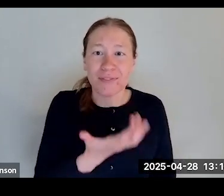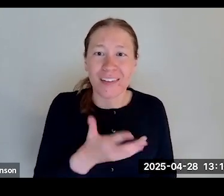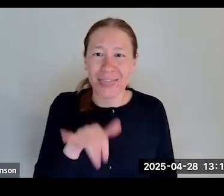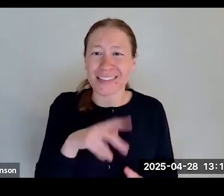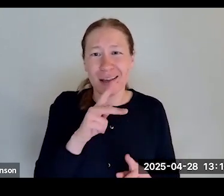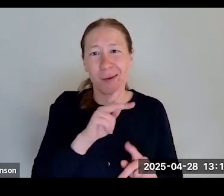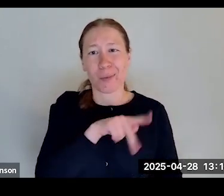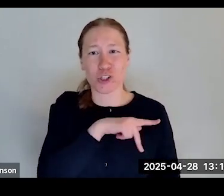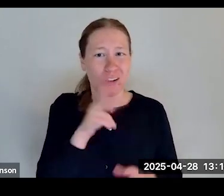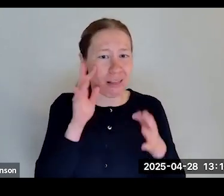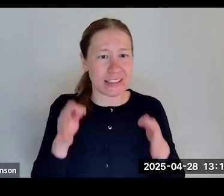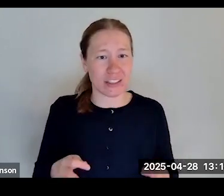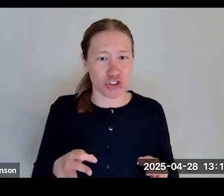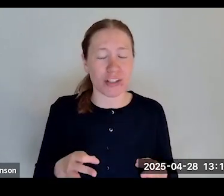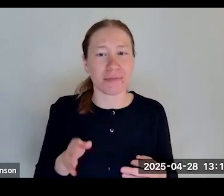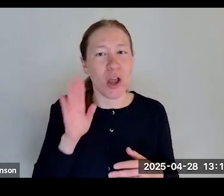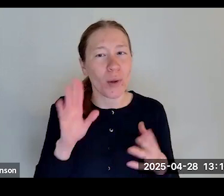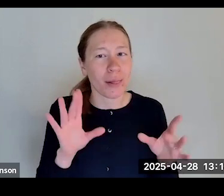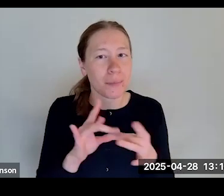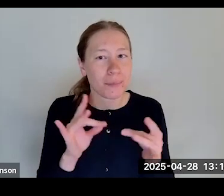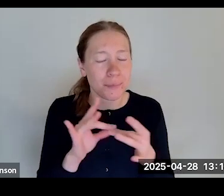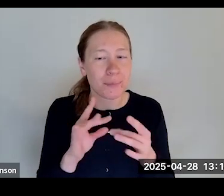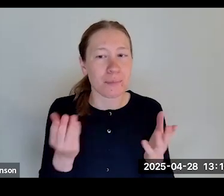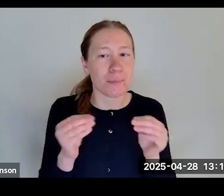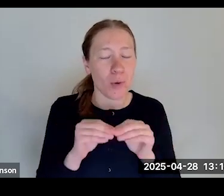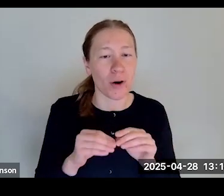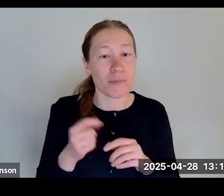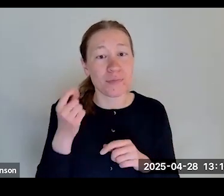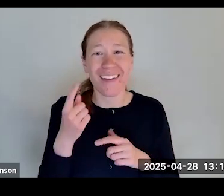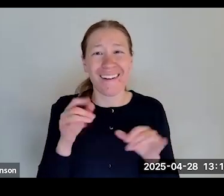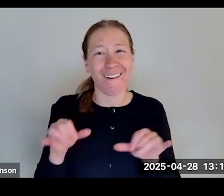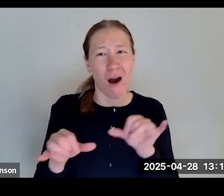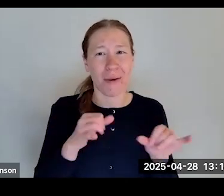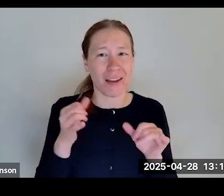A common misconception is that employees are required to share their diagnosis with their supervisor.